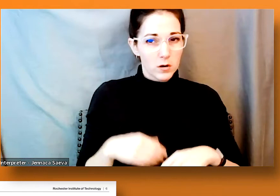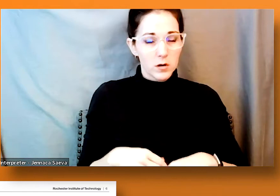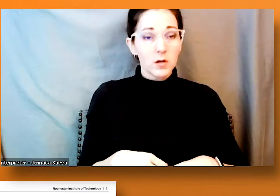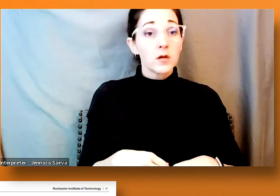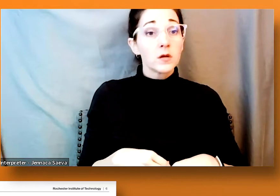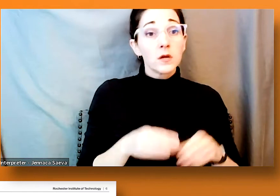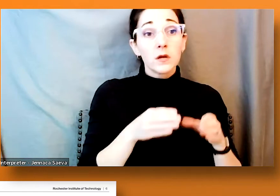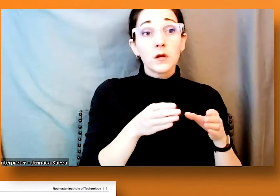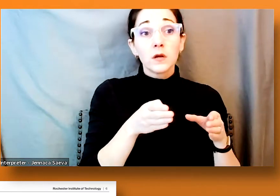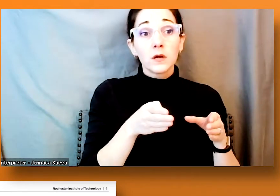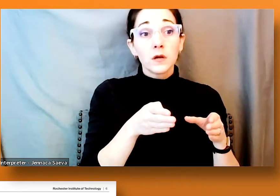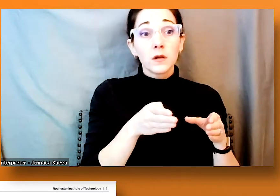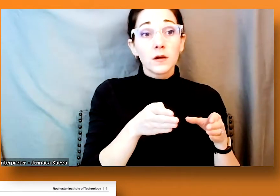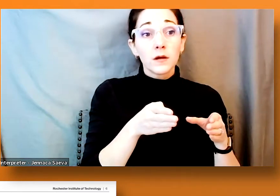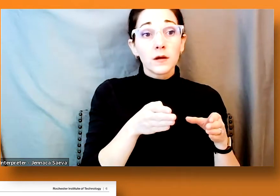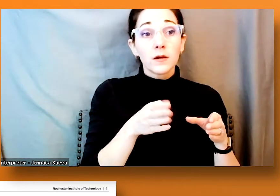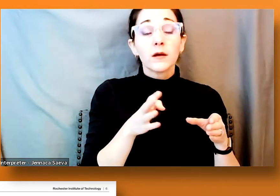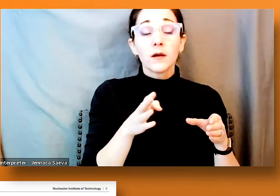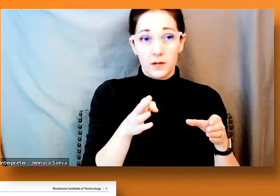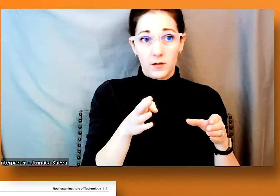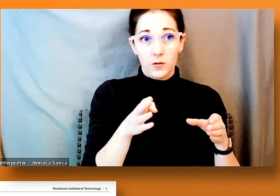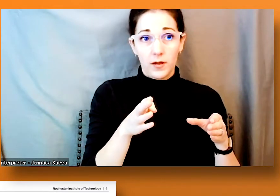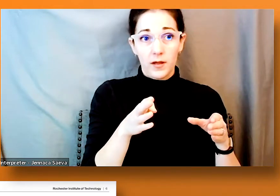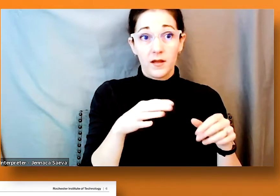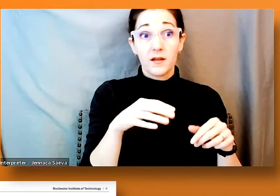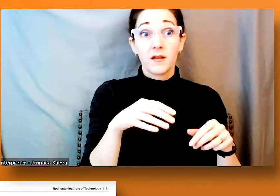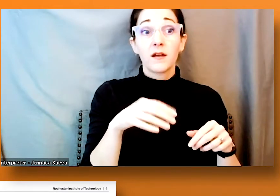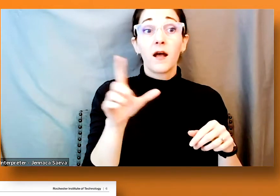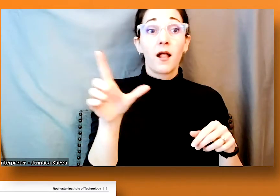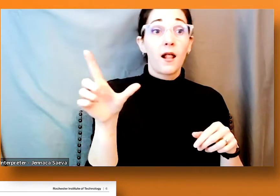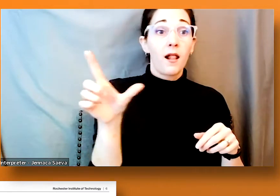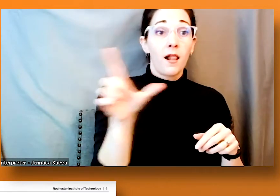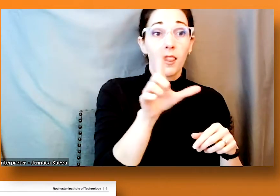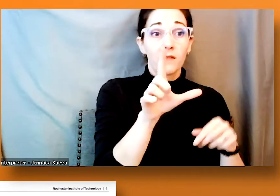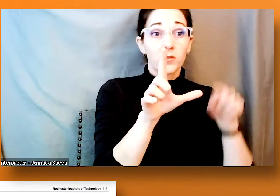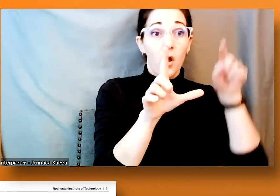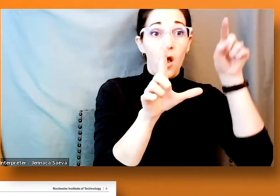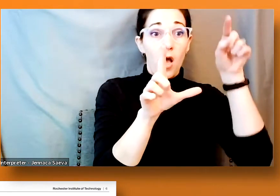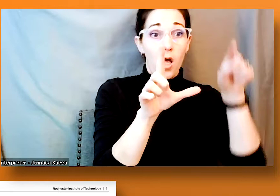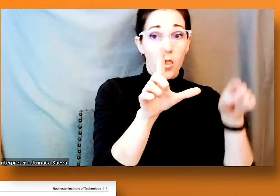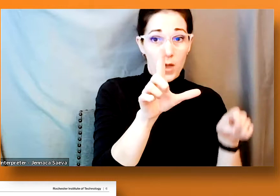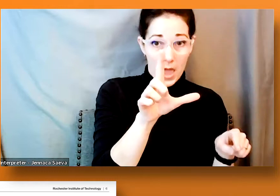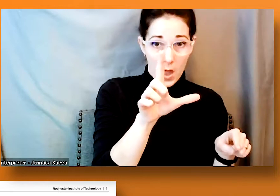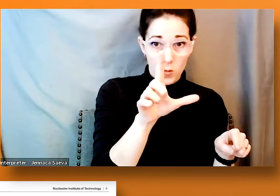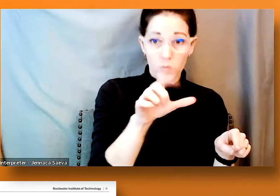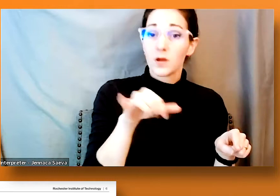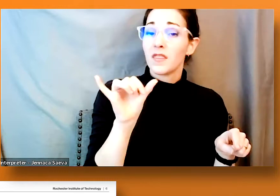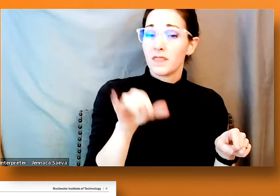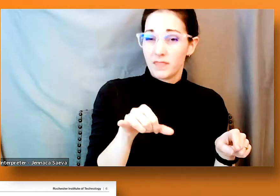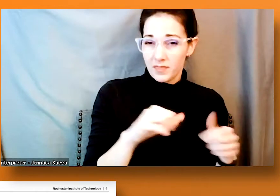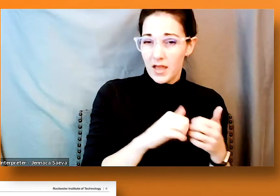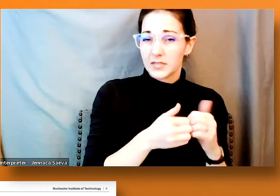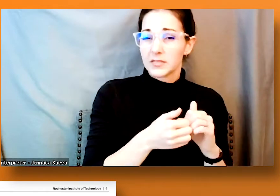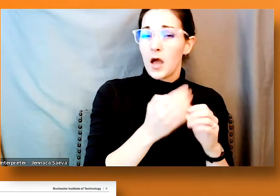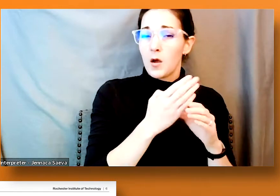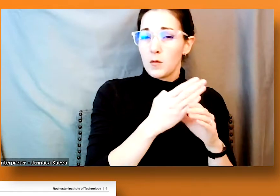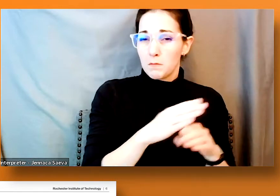and then across the left-hand column, all the way down, that's how the budget gets broken out